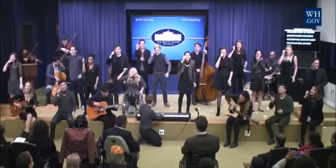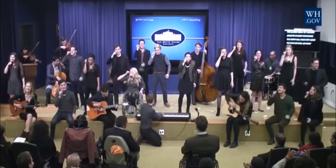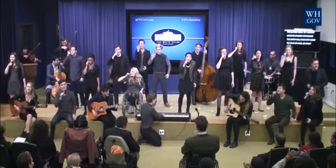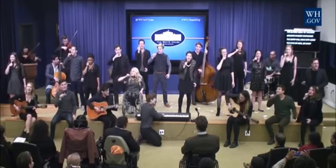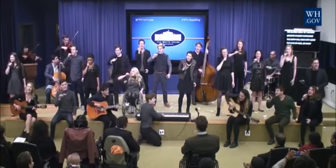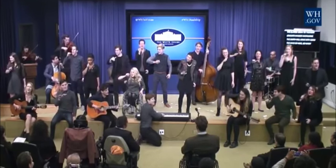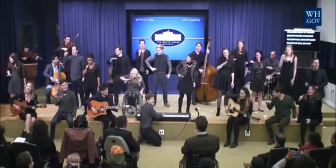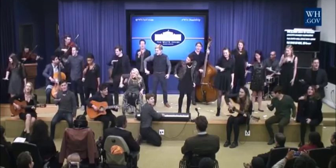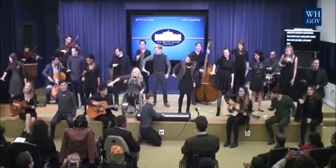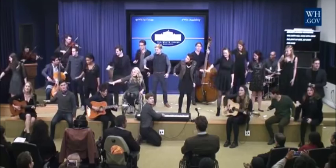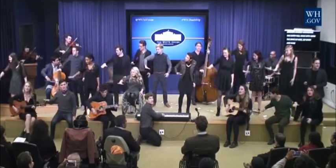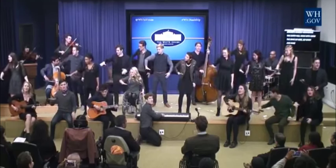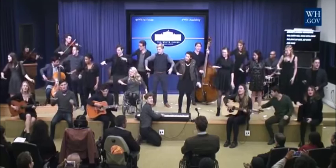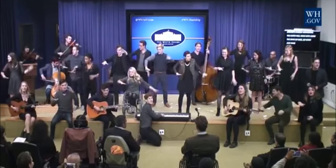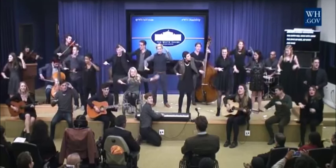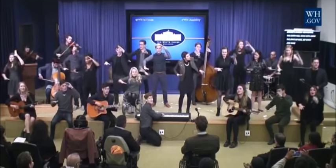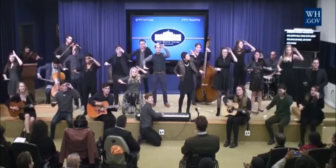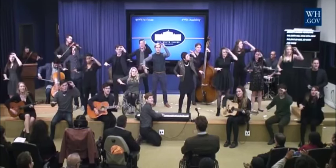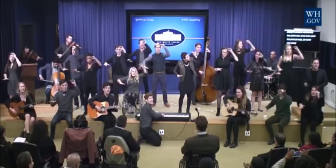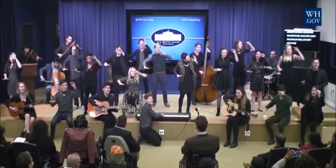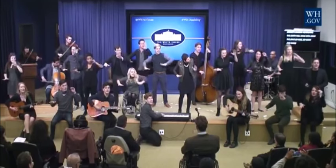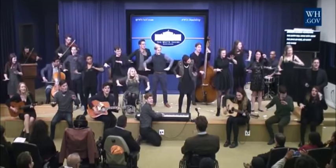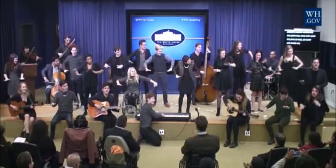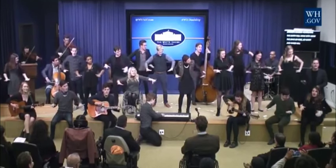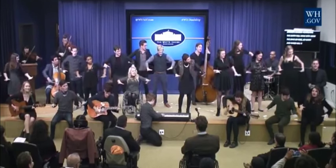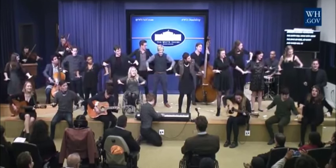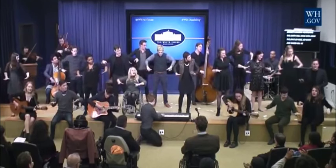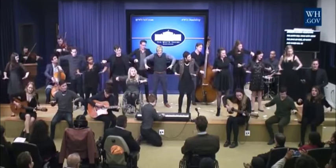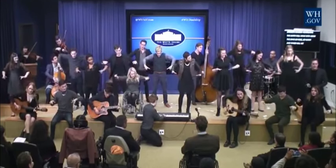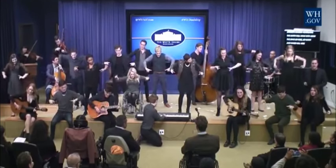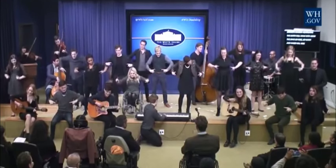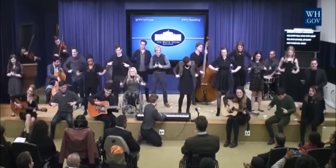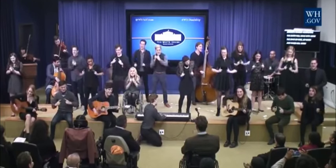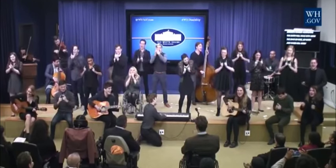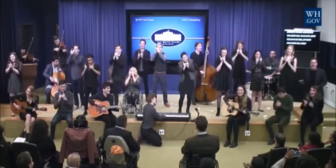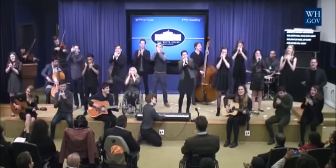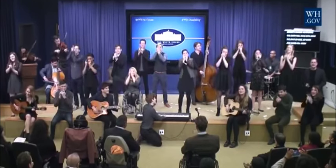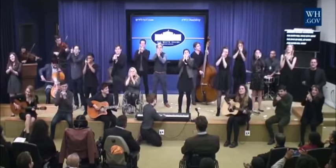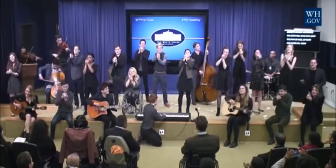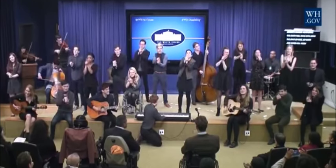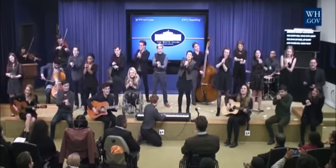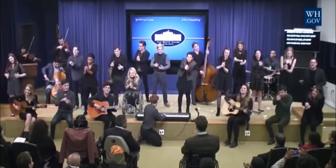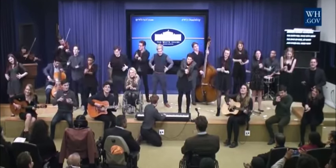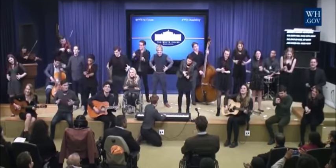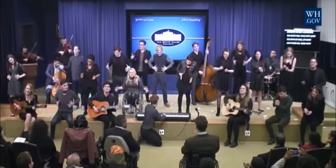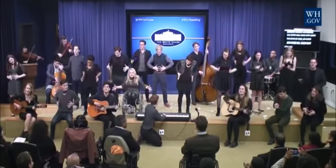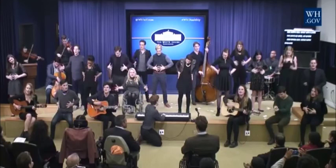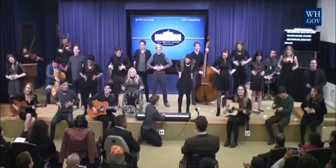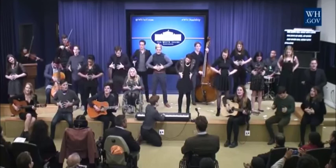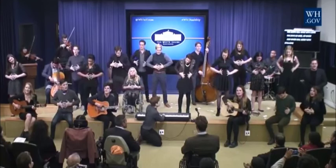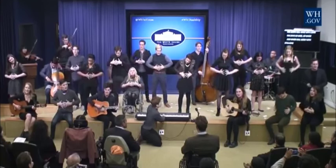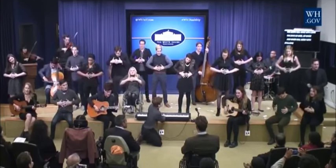And mares will neigh With stallions that they mate